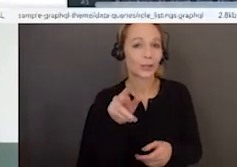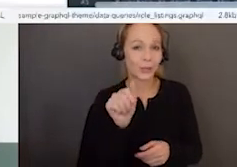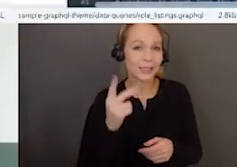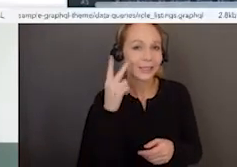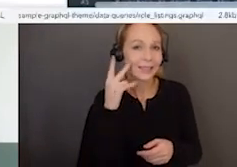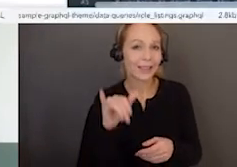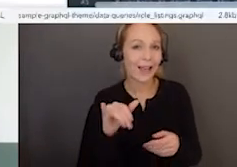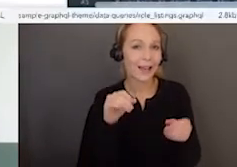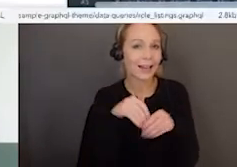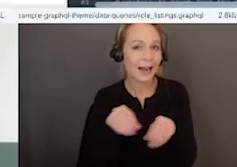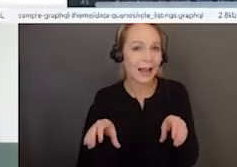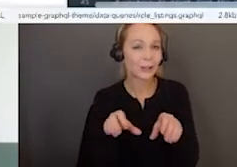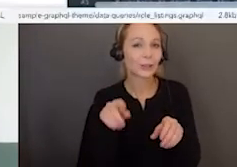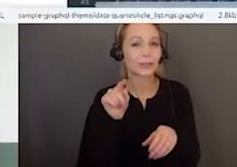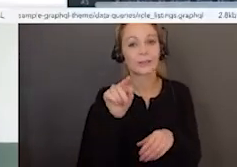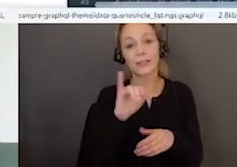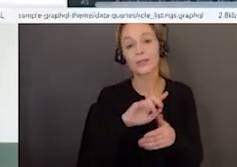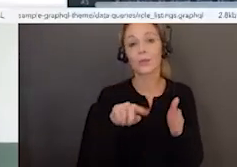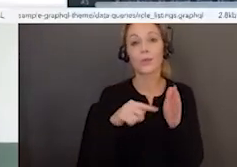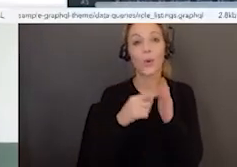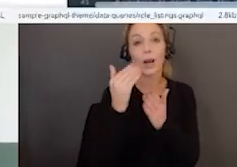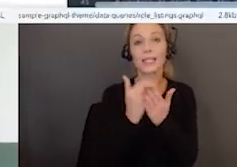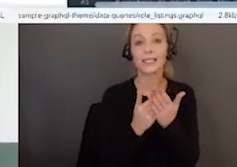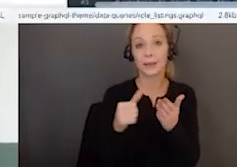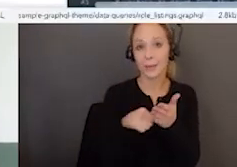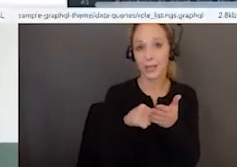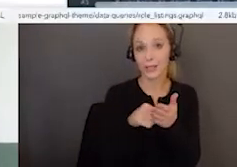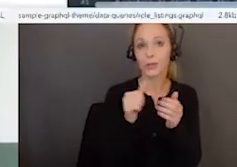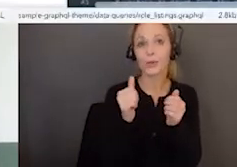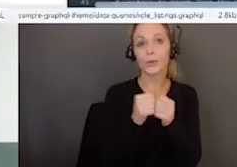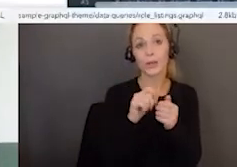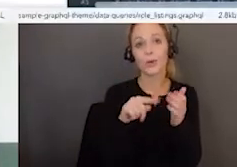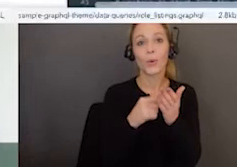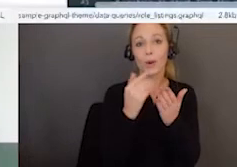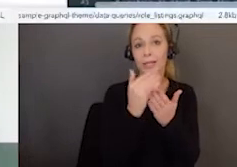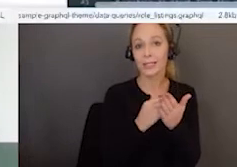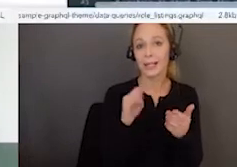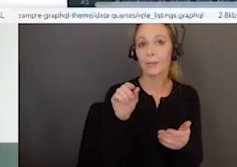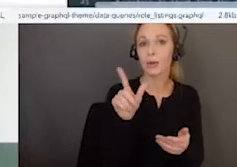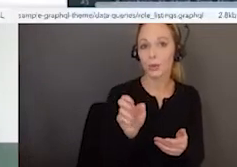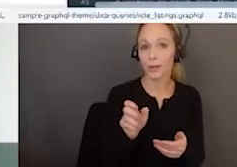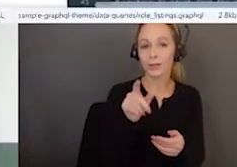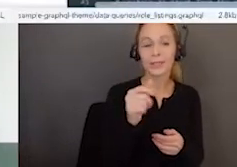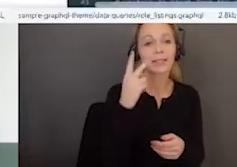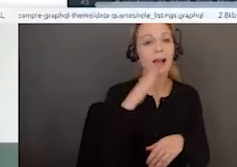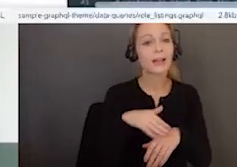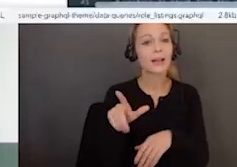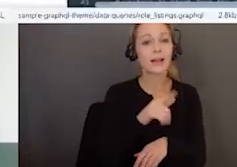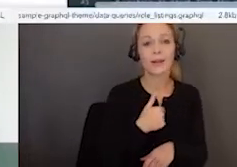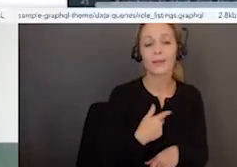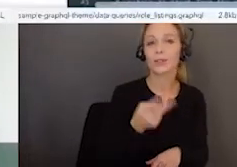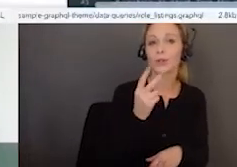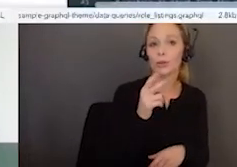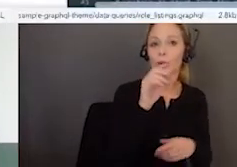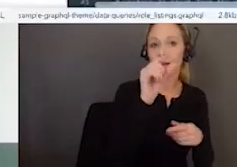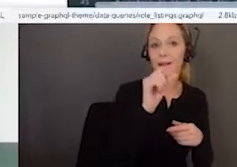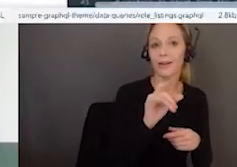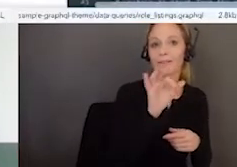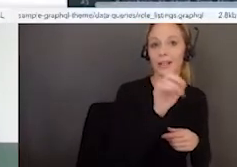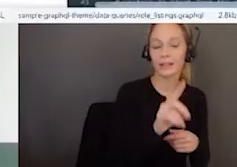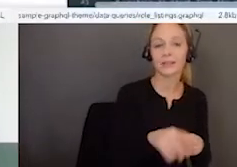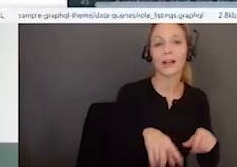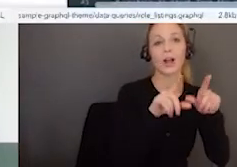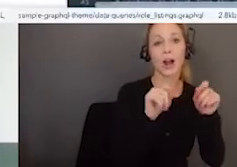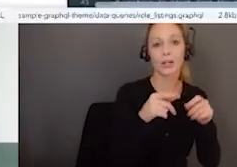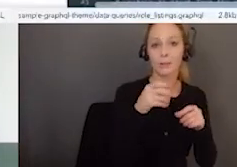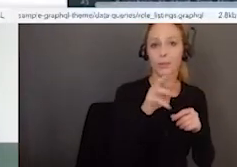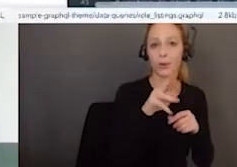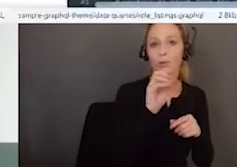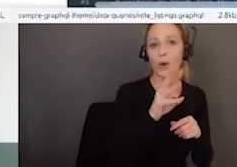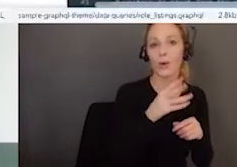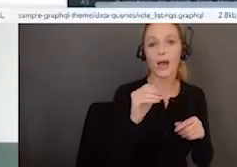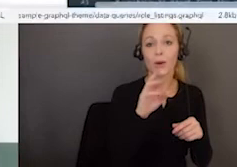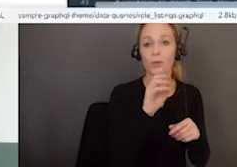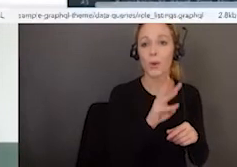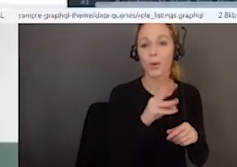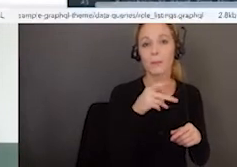SO THIS IS THE ROLE LISTING PAGE WITH THE MODULE AND